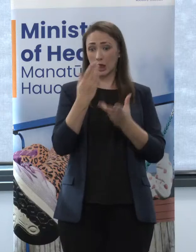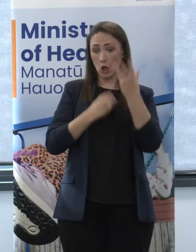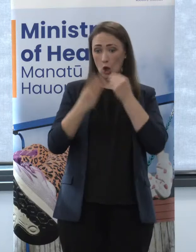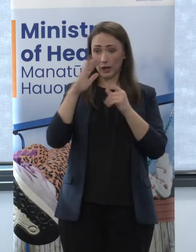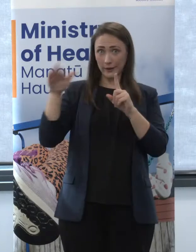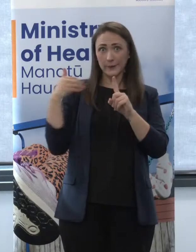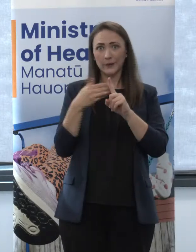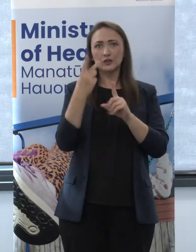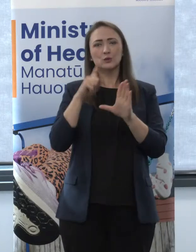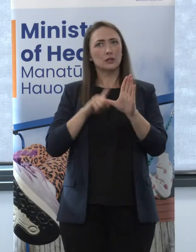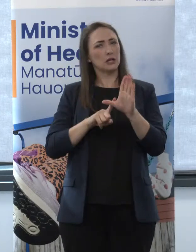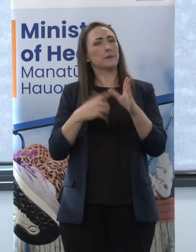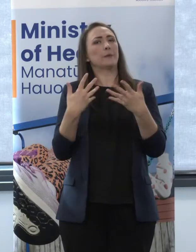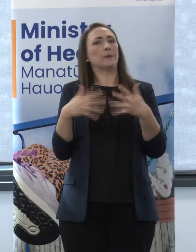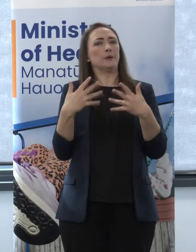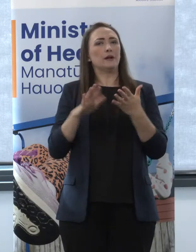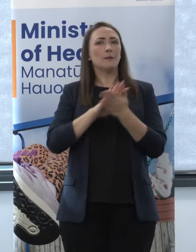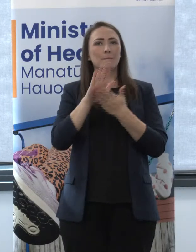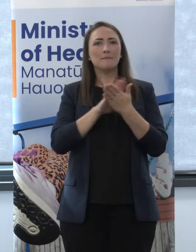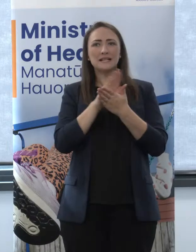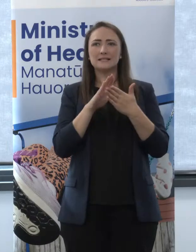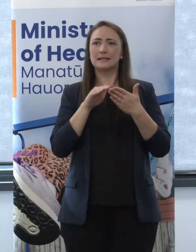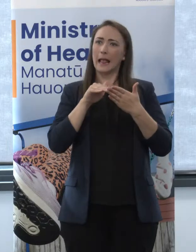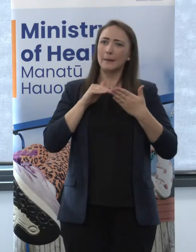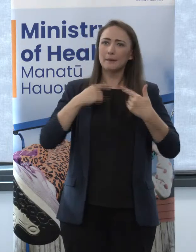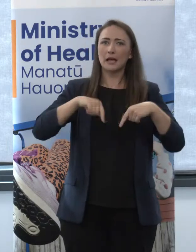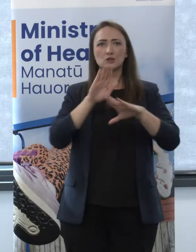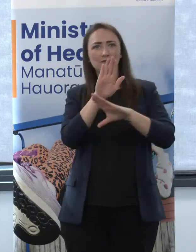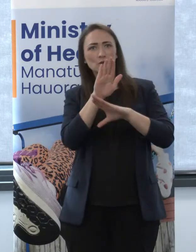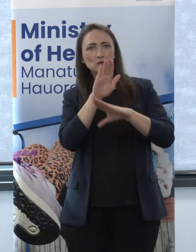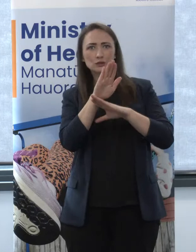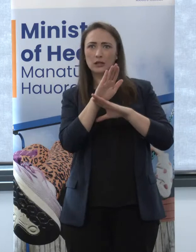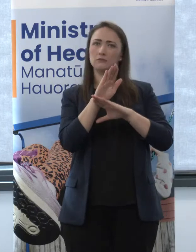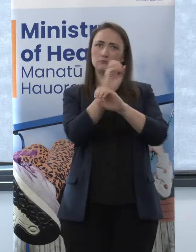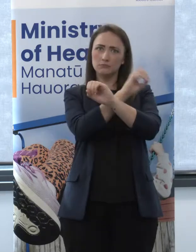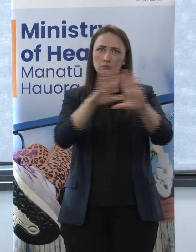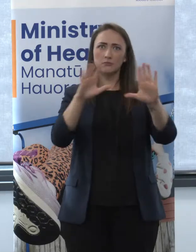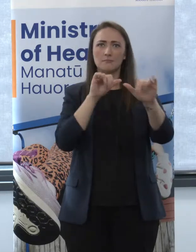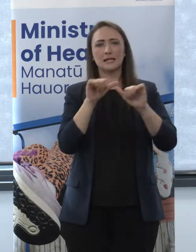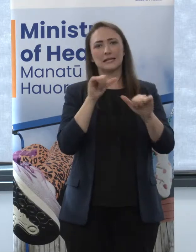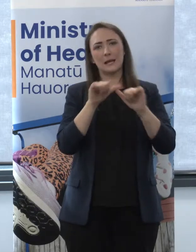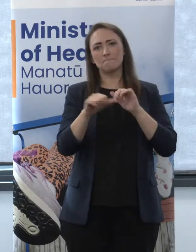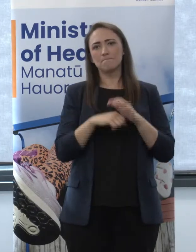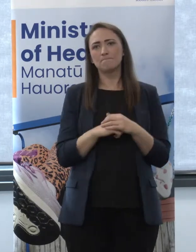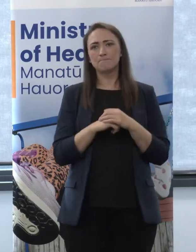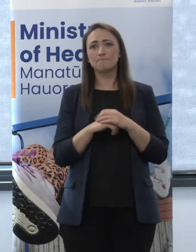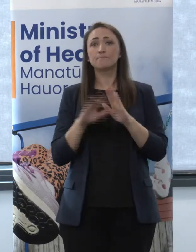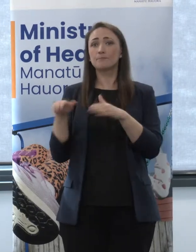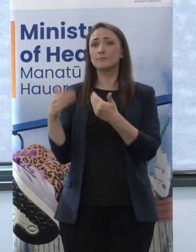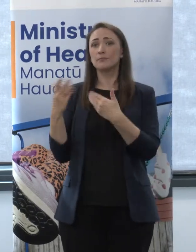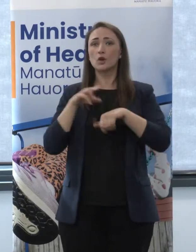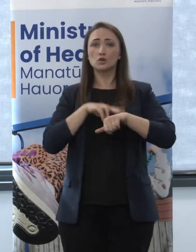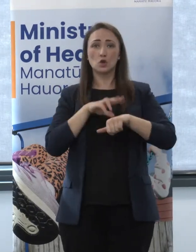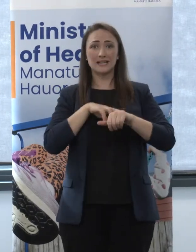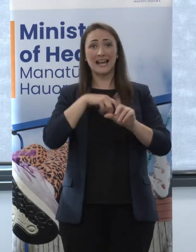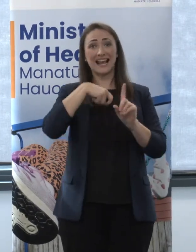the result has been the rapid announcement of treatment, knowledge, experience and understanding. Applying that knowledge which has improved as time has gone on has helped New Zealand -- has held New Zealand in good stead.